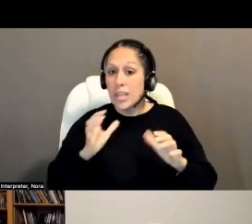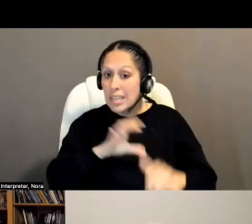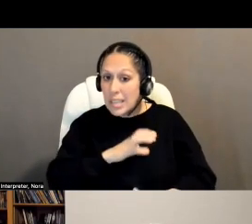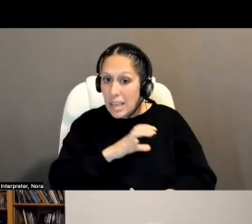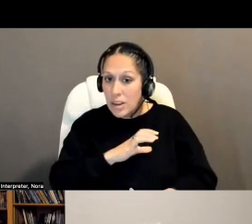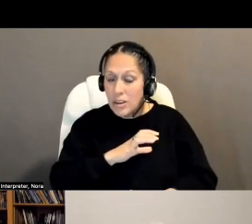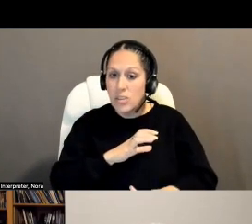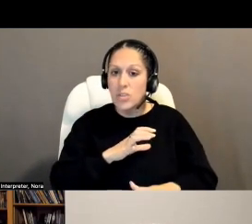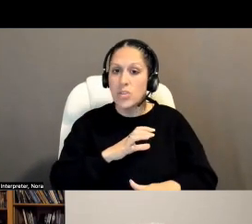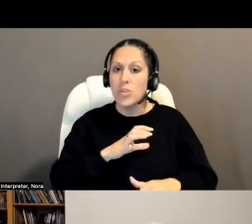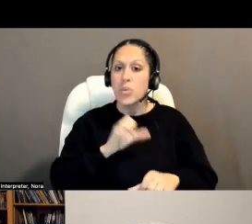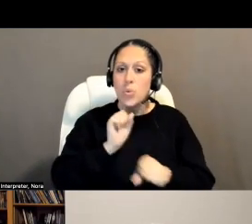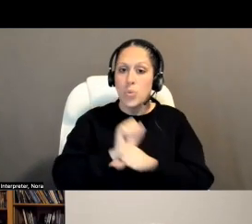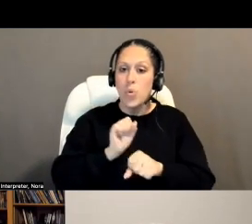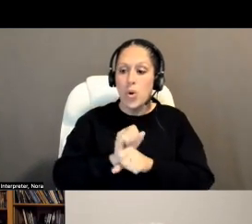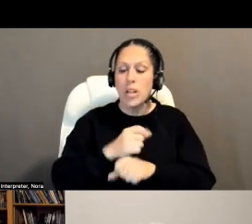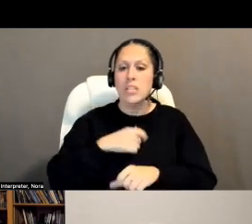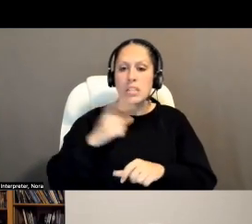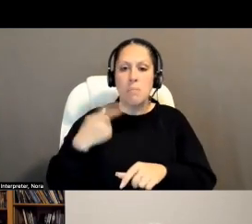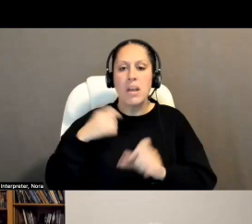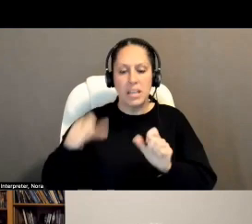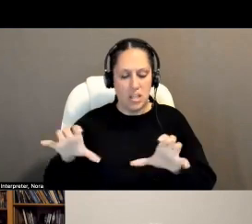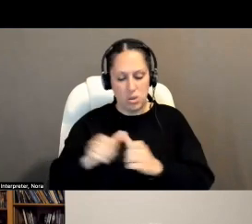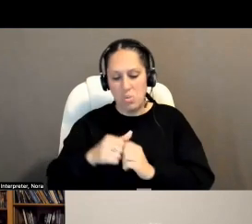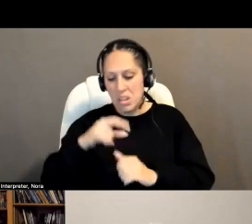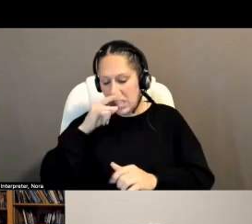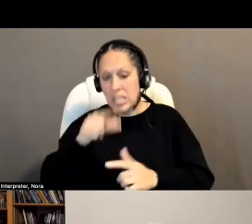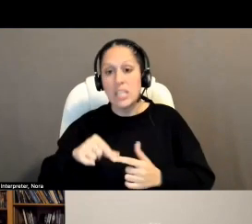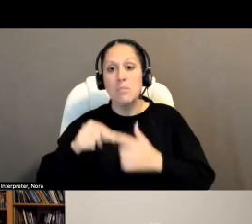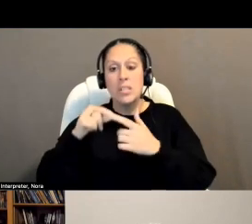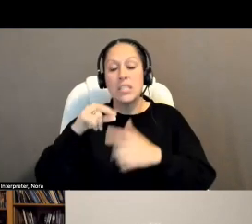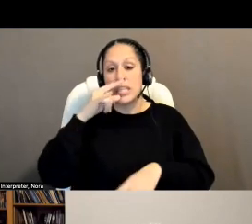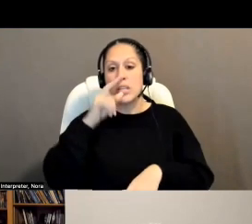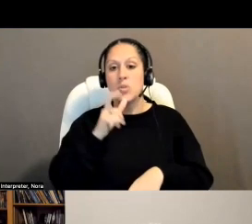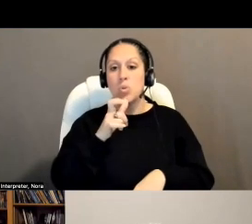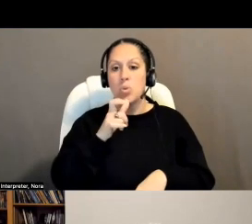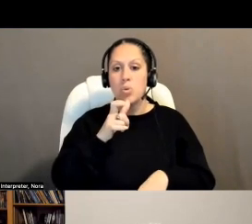something that I can do with the kids, and especially the kids who you-- yeah--